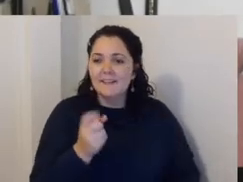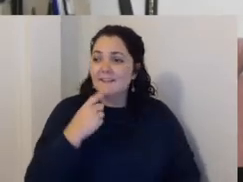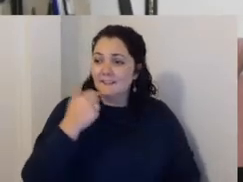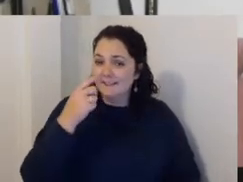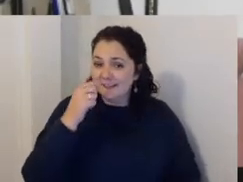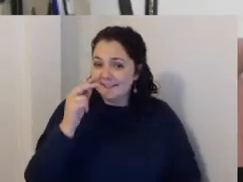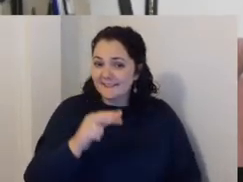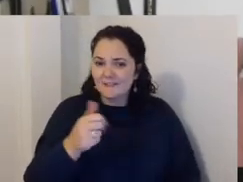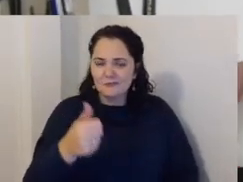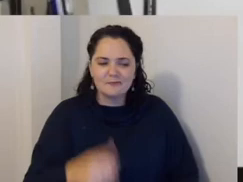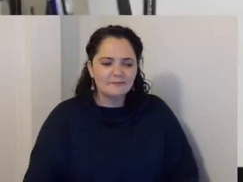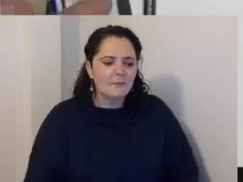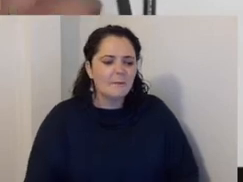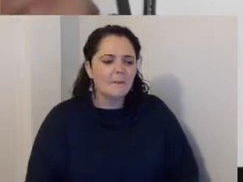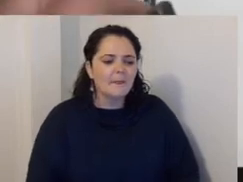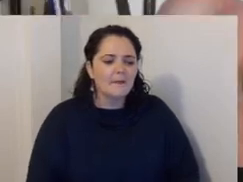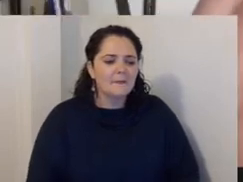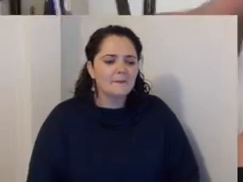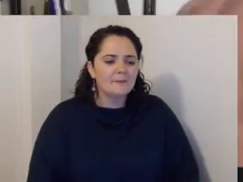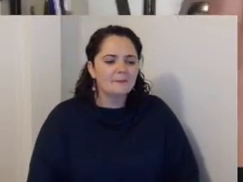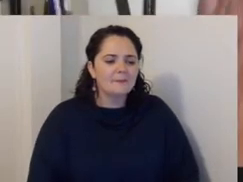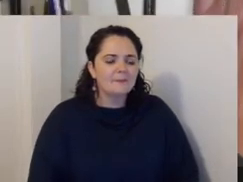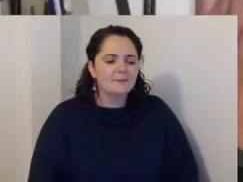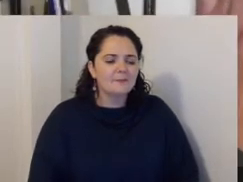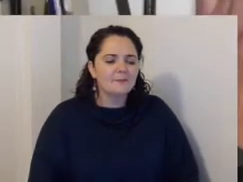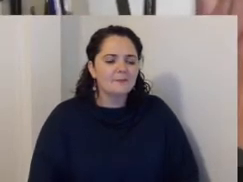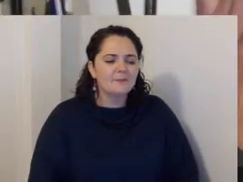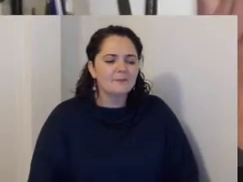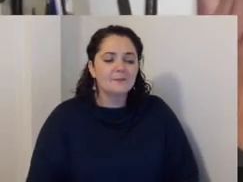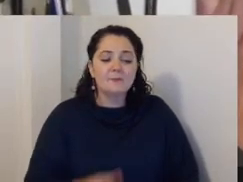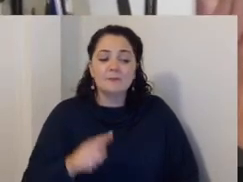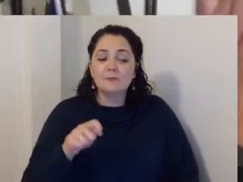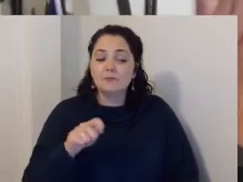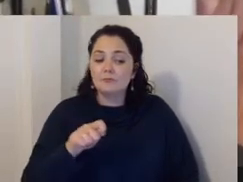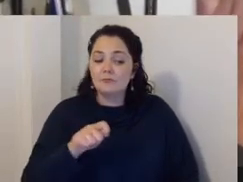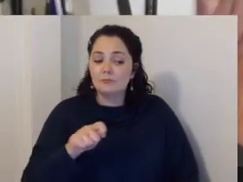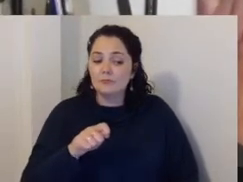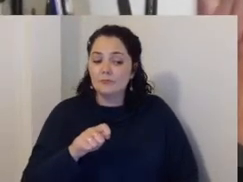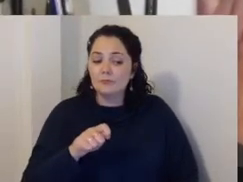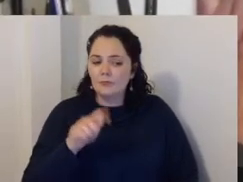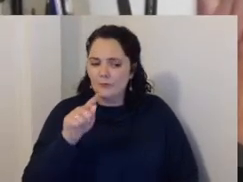so that's it and then again you can get in there with your eraser alright and you can subtract,